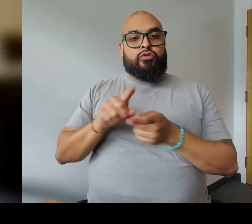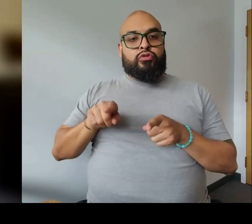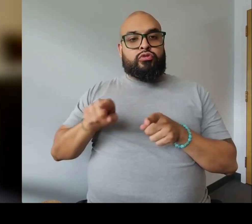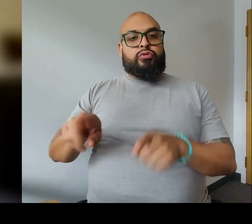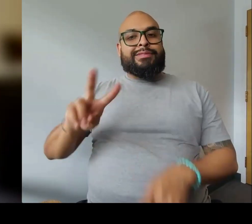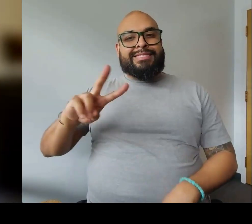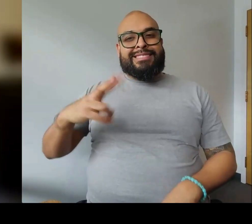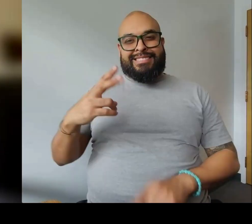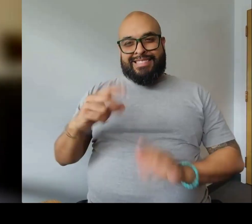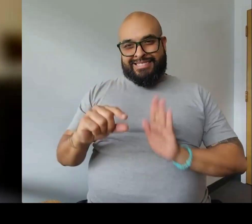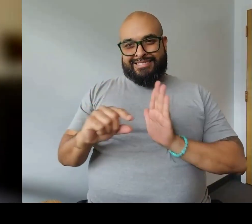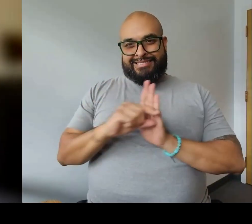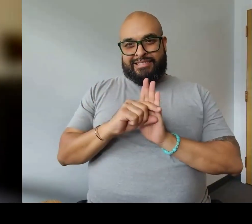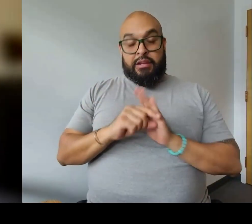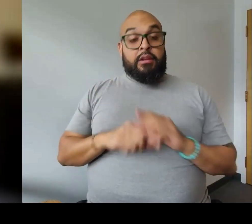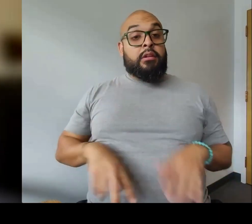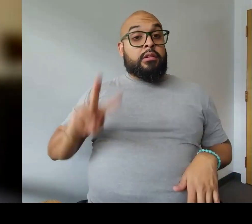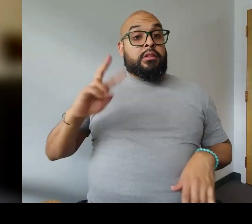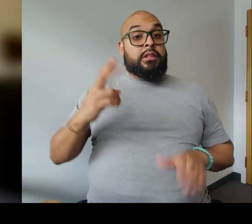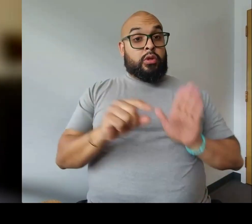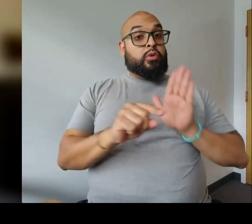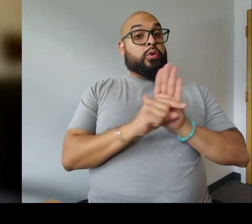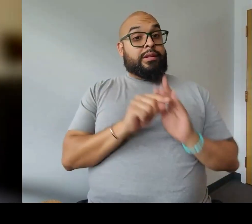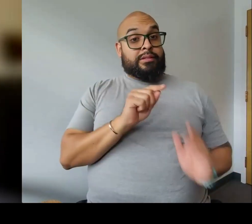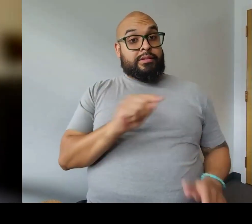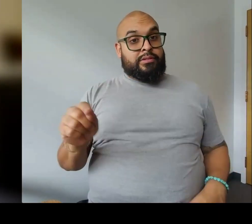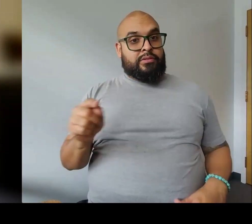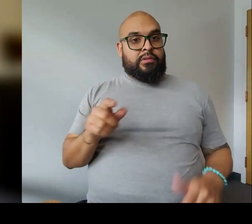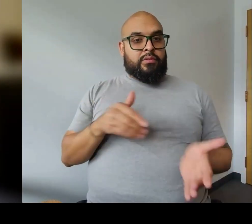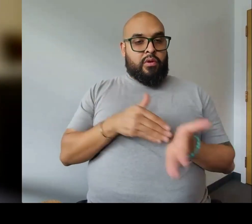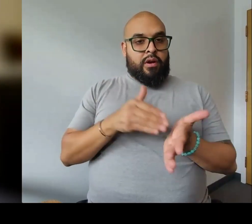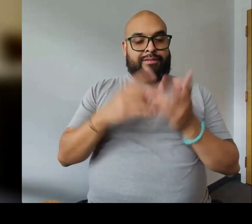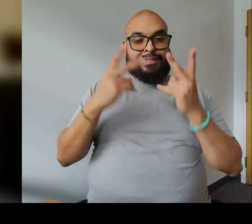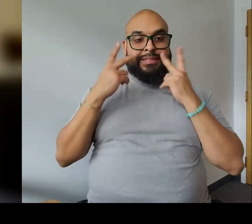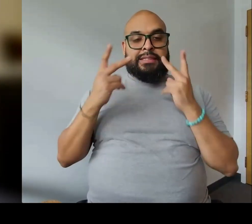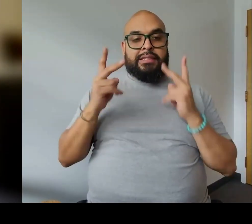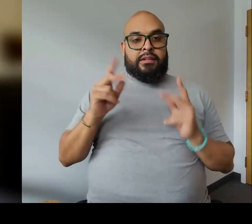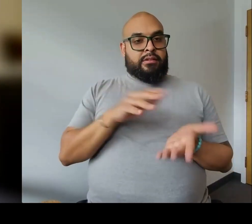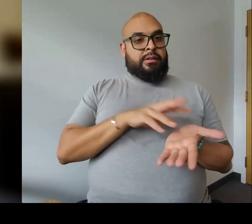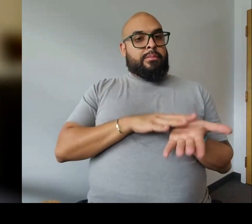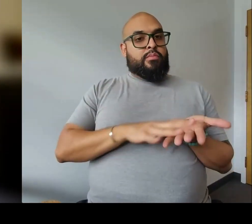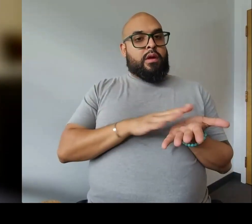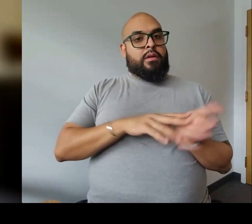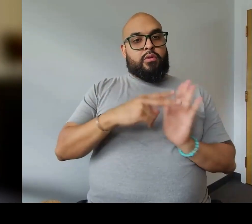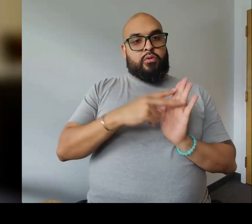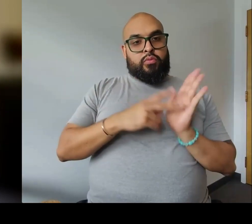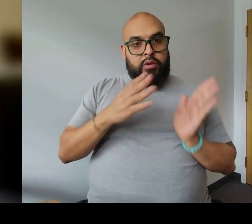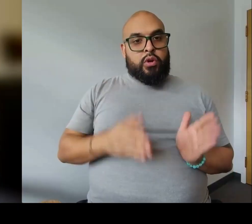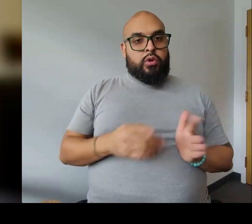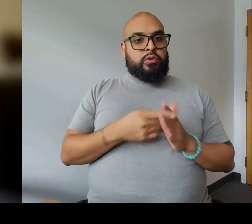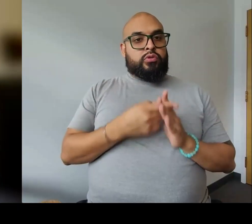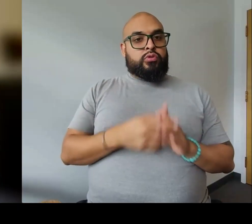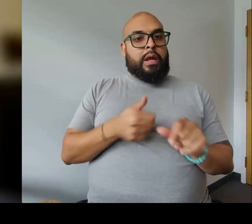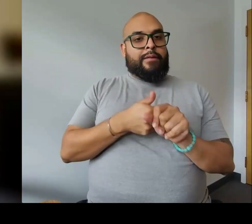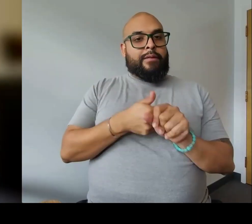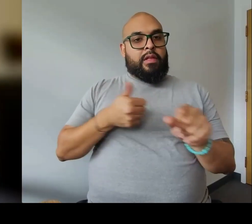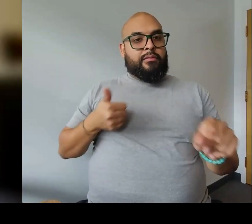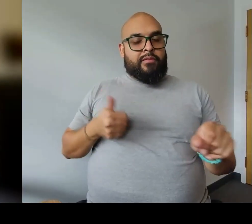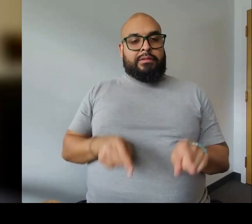So around the 2nd grade, we often see braille readers kind of start to fall behind their same age. peers.